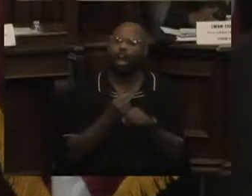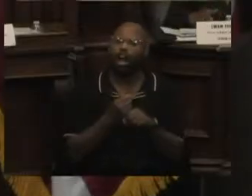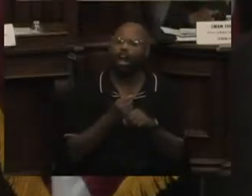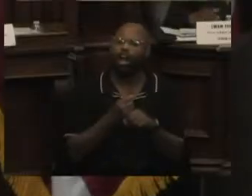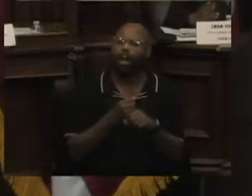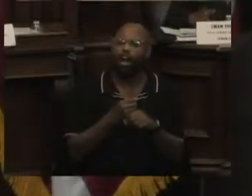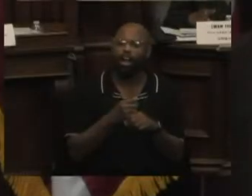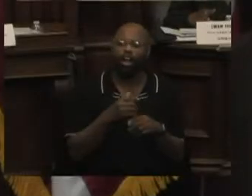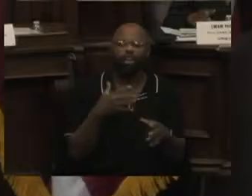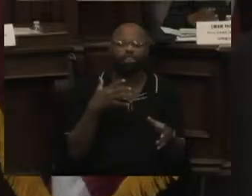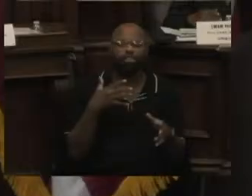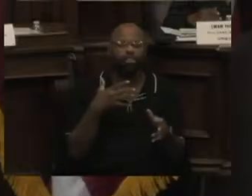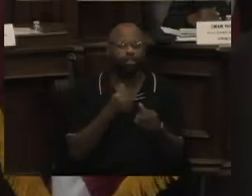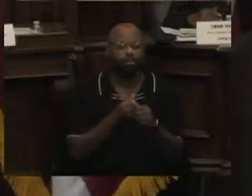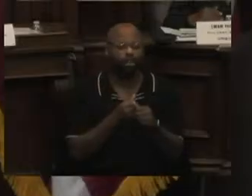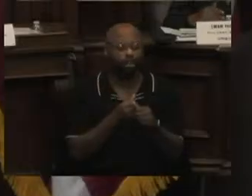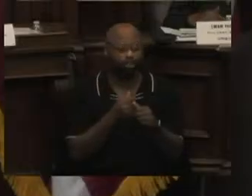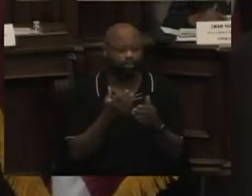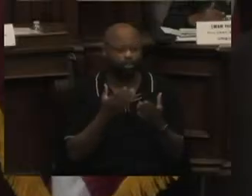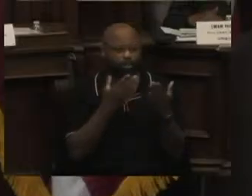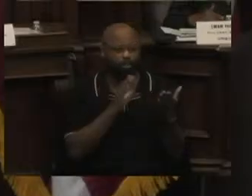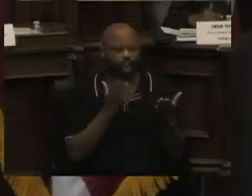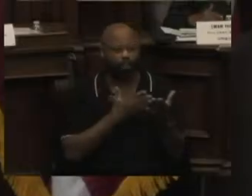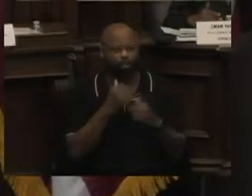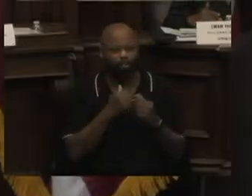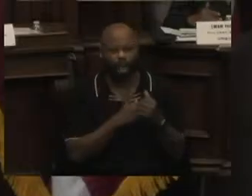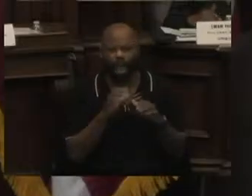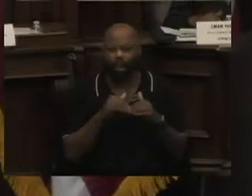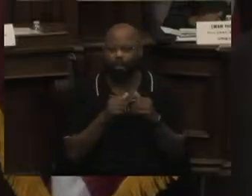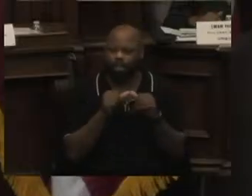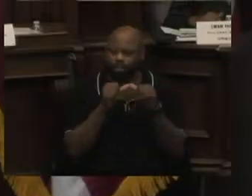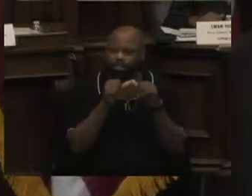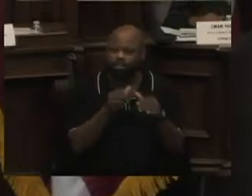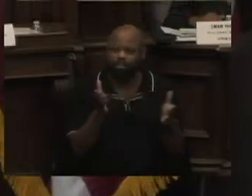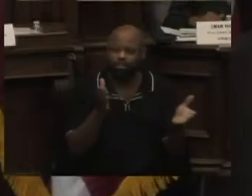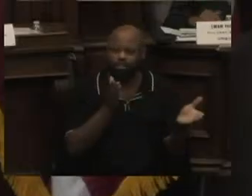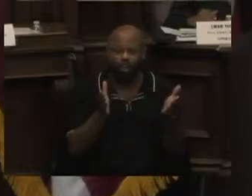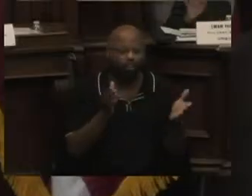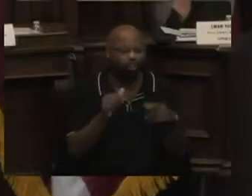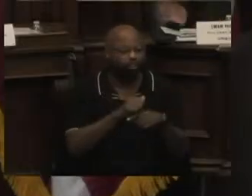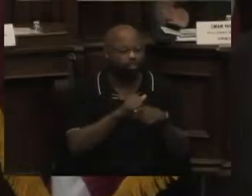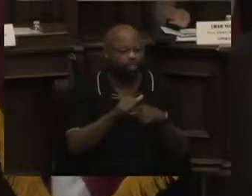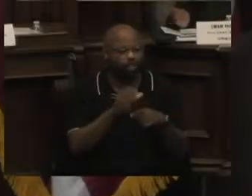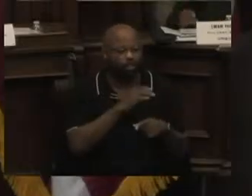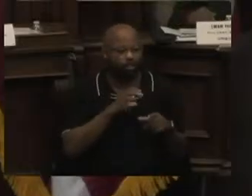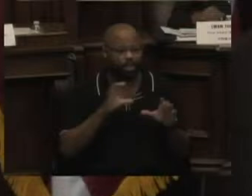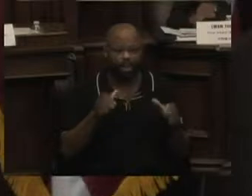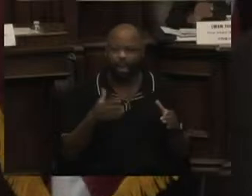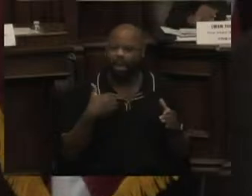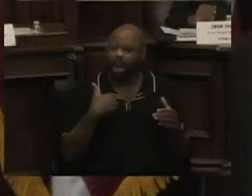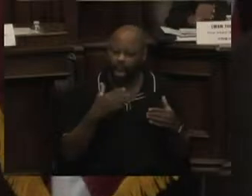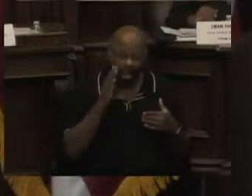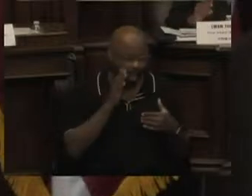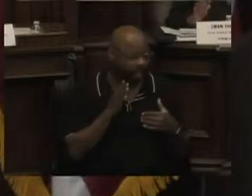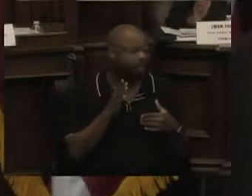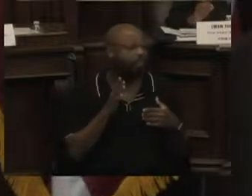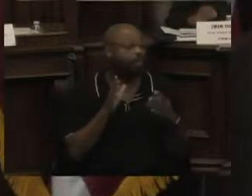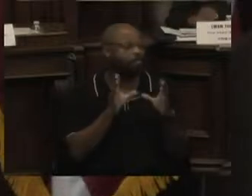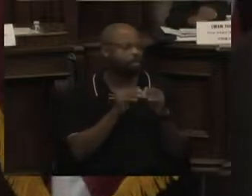point, we did receive a great summary of a recommendation of our structure and how we can